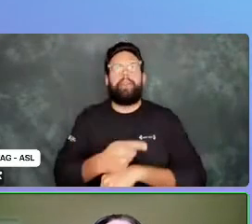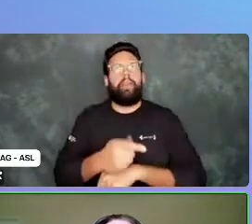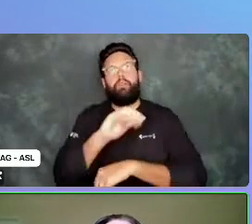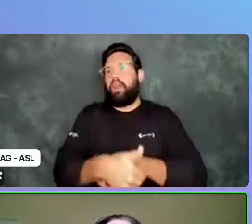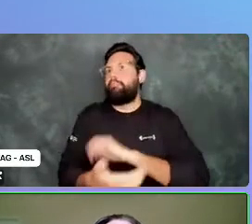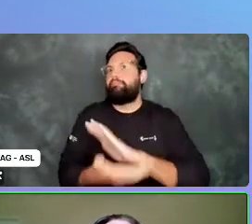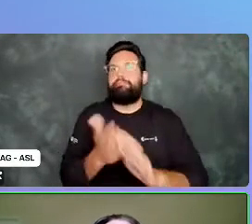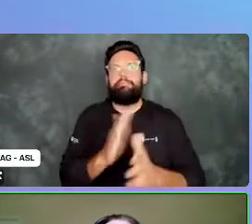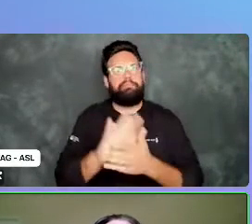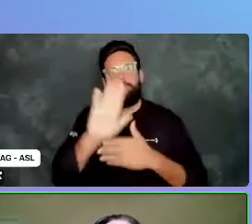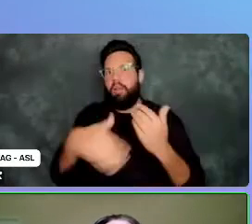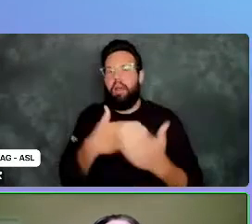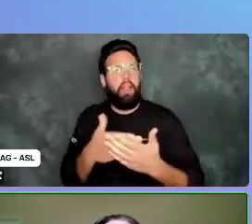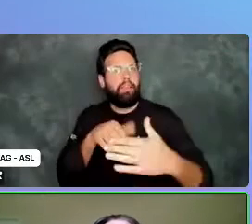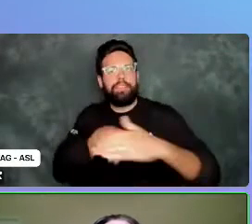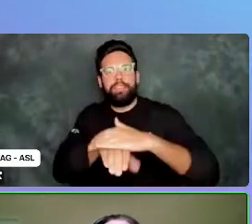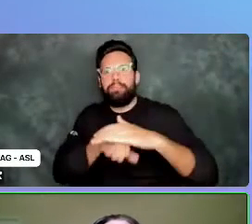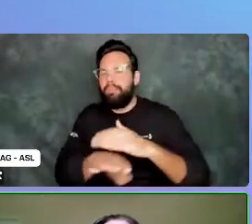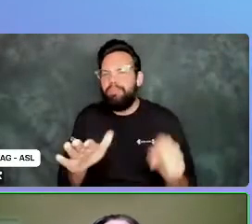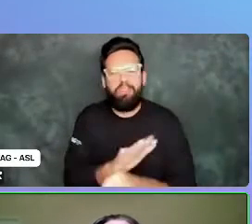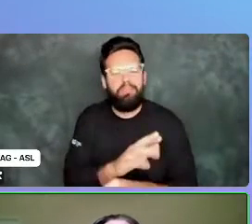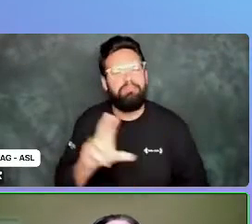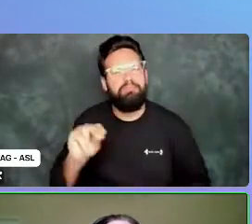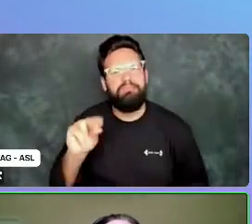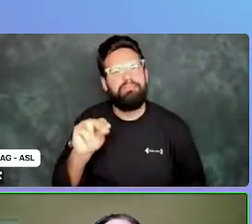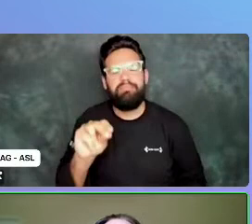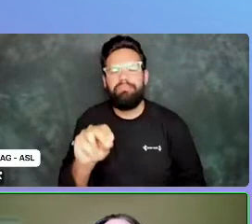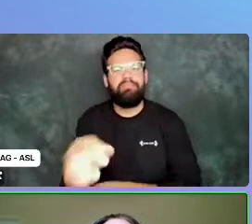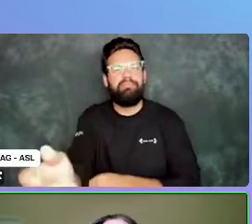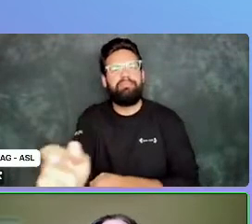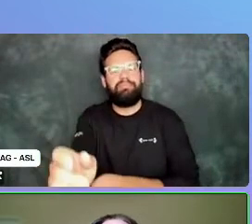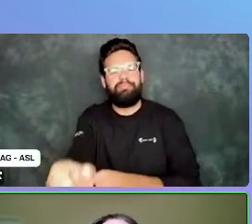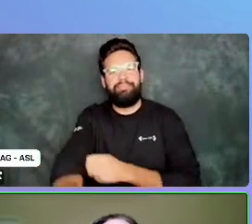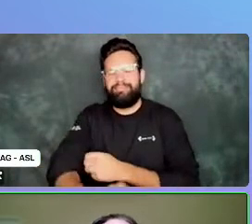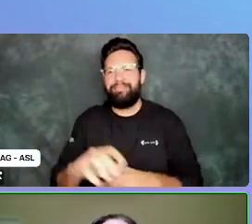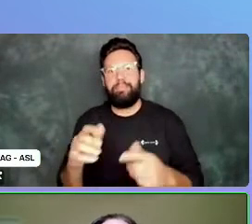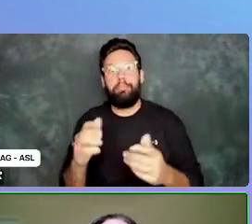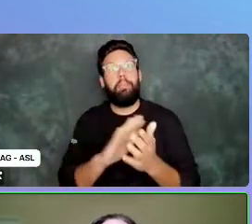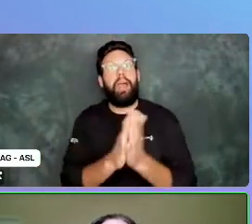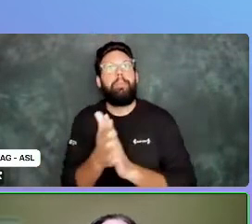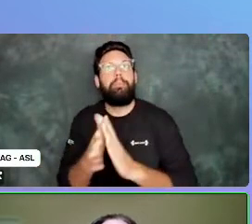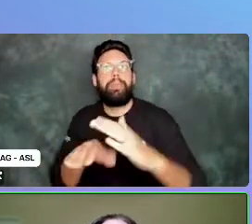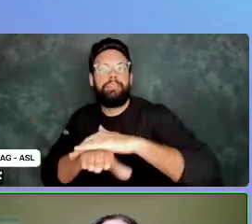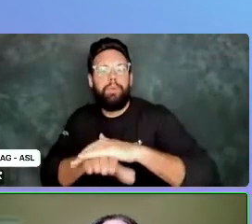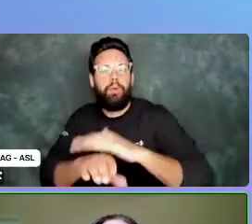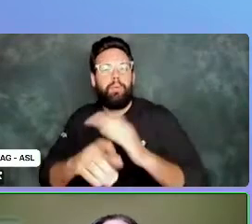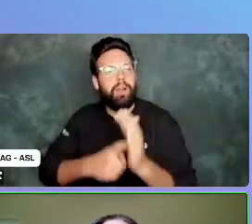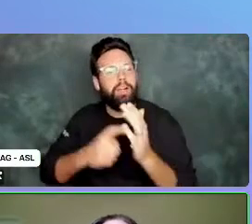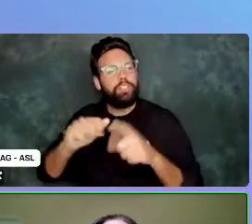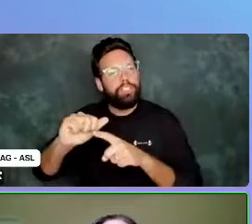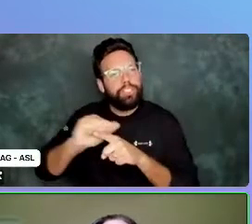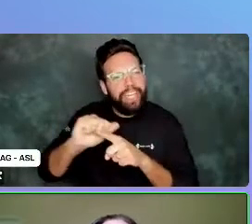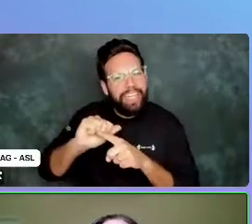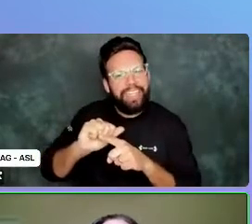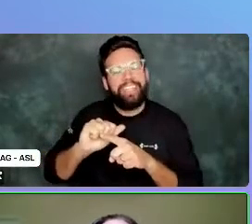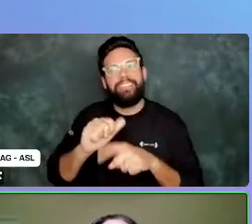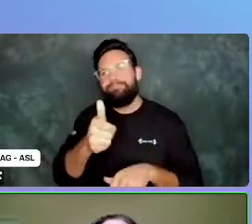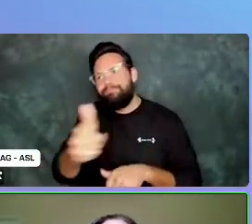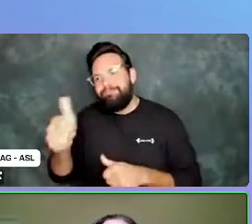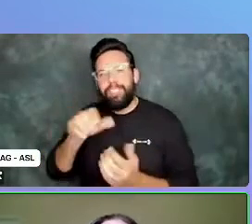journey. We are trying to make progress, and we're not trying to be perfect the first time out of the gate. Accessibility